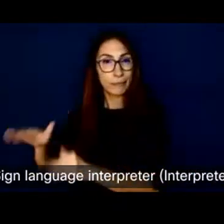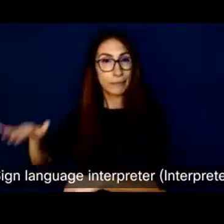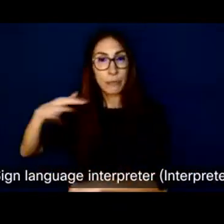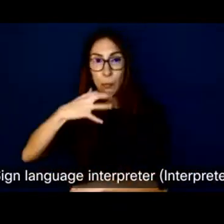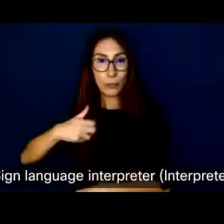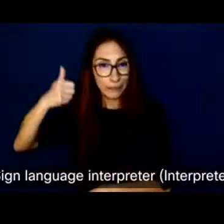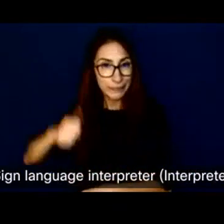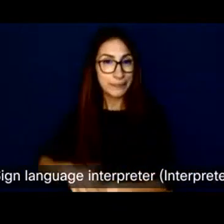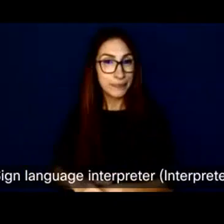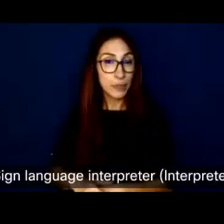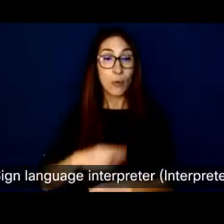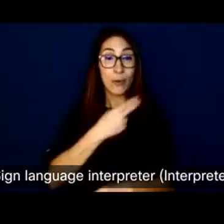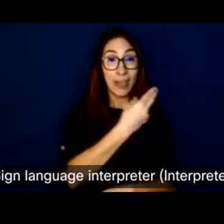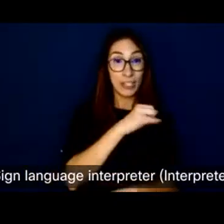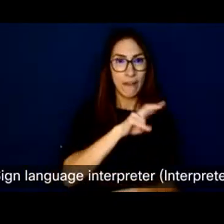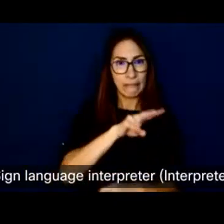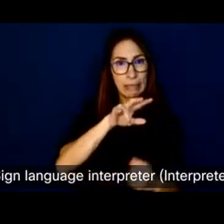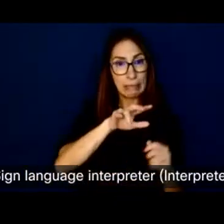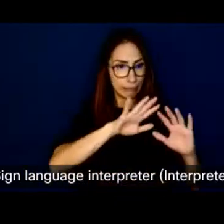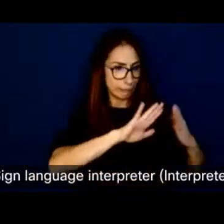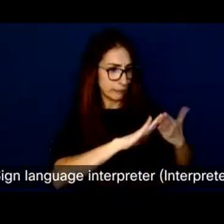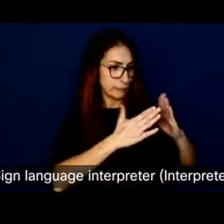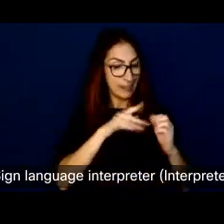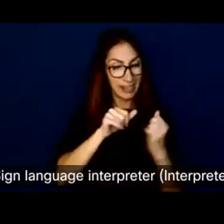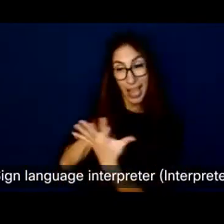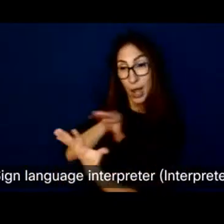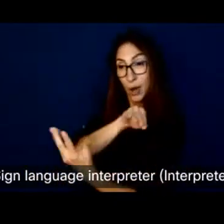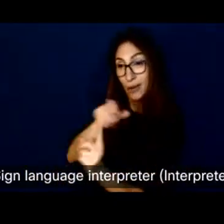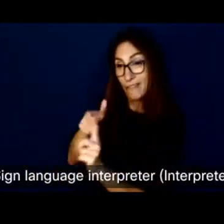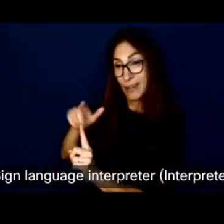learn from the aging community and the aging community has